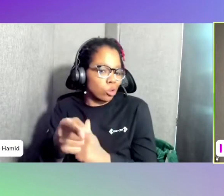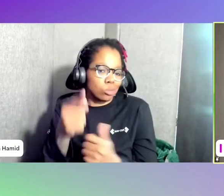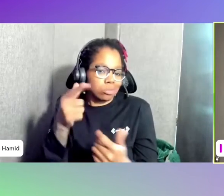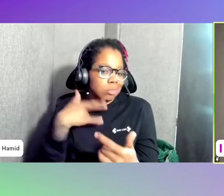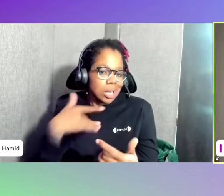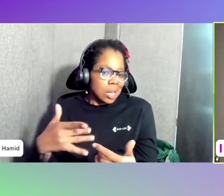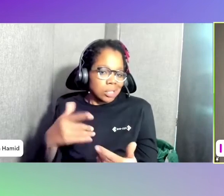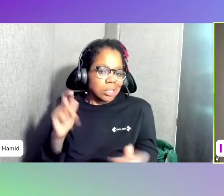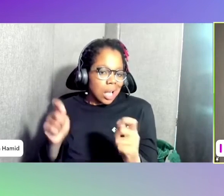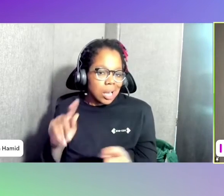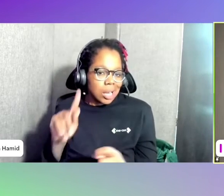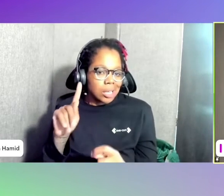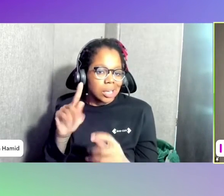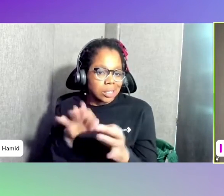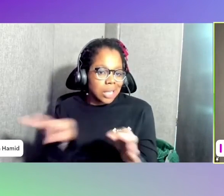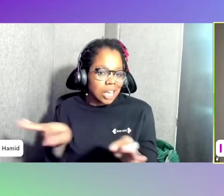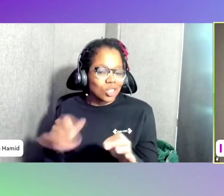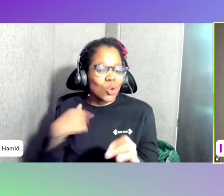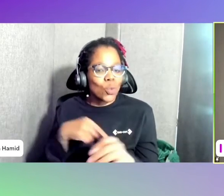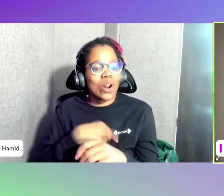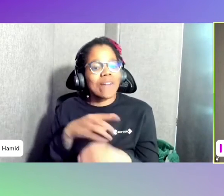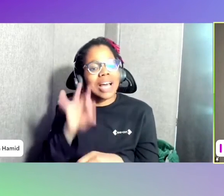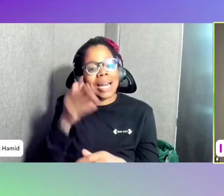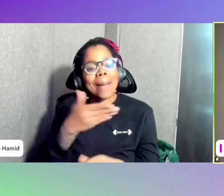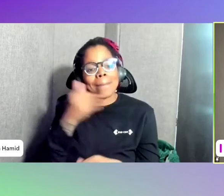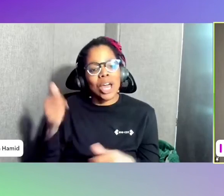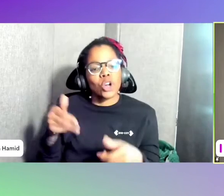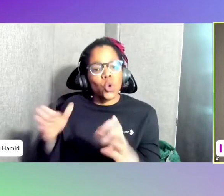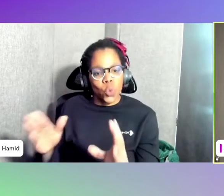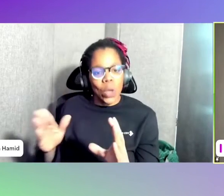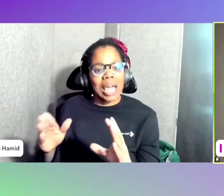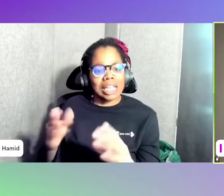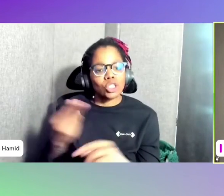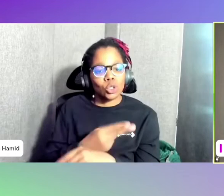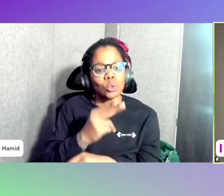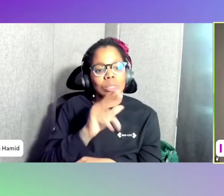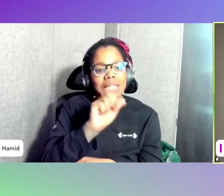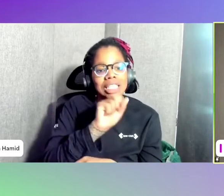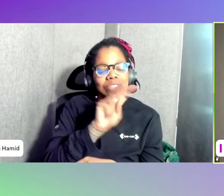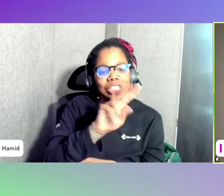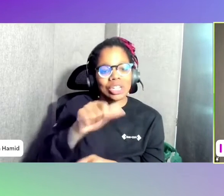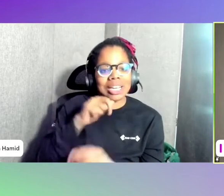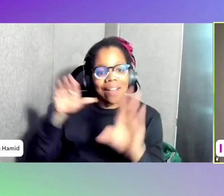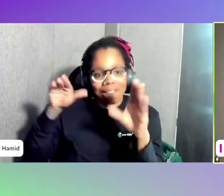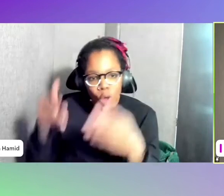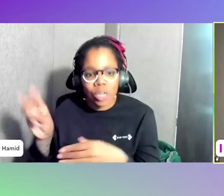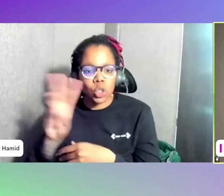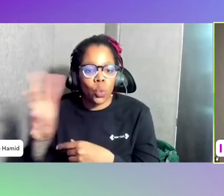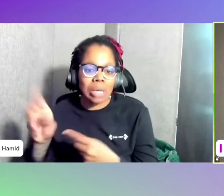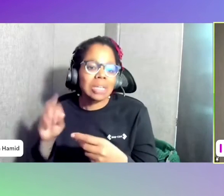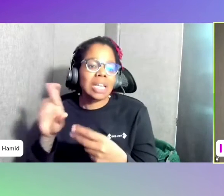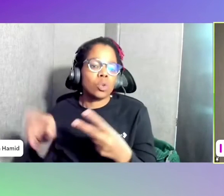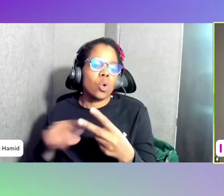line by line of text at a document or however you edit your text, we're coming up with better